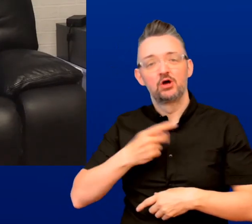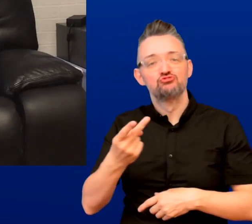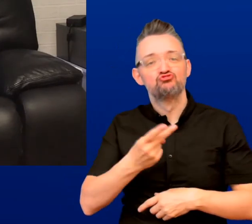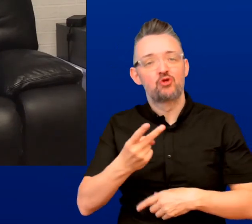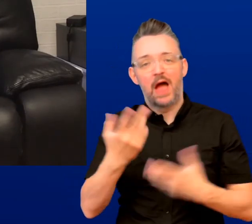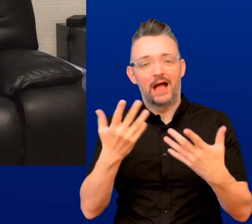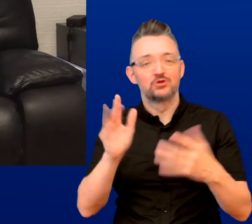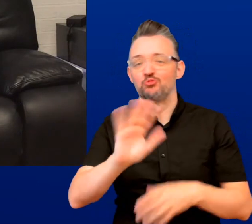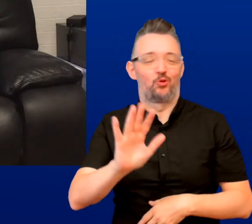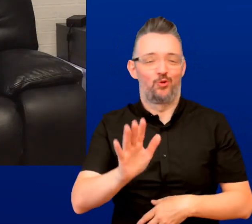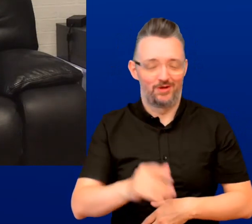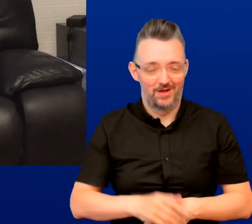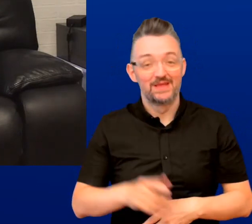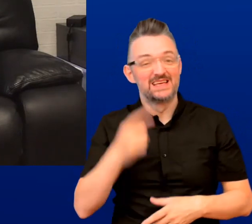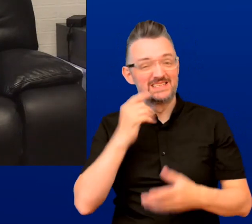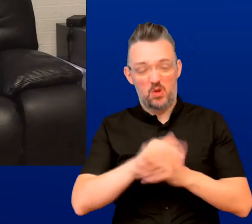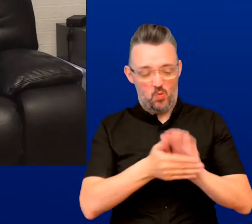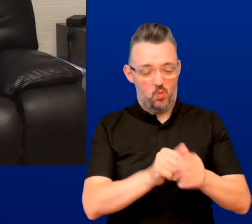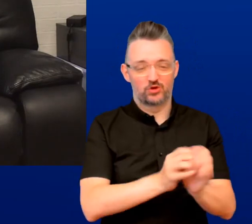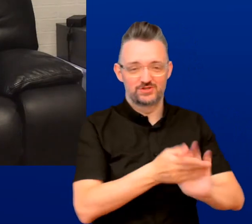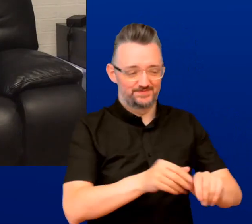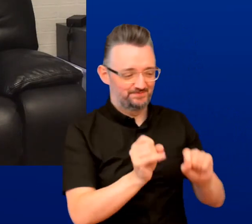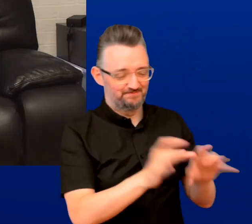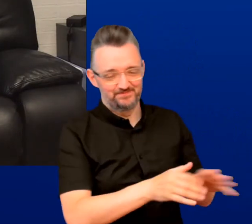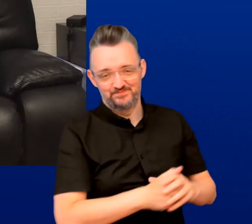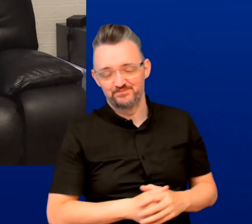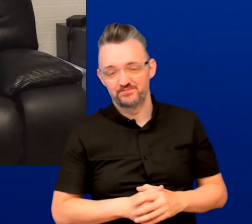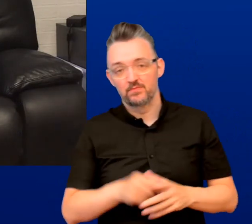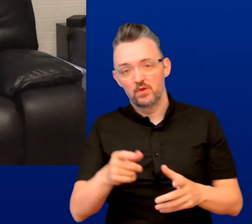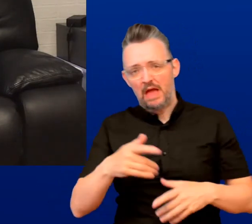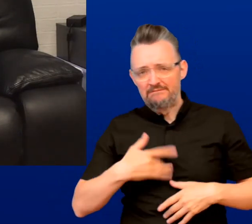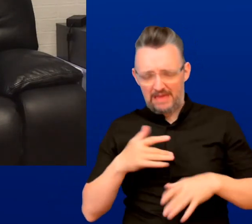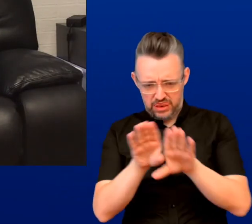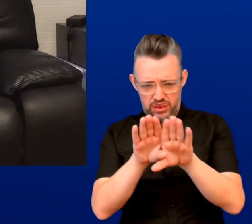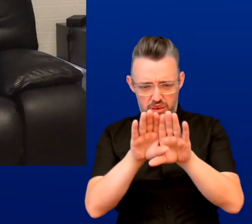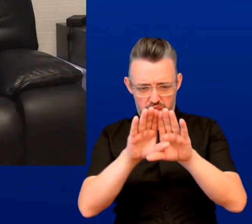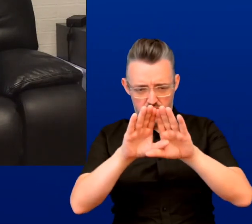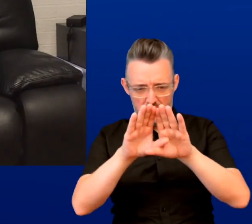Try and pat down the edges. If you find that there are little gaps what you